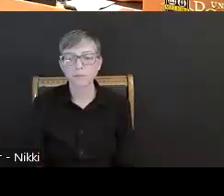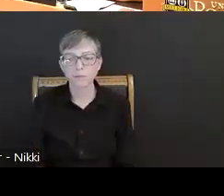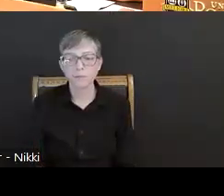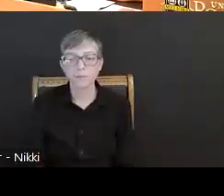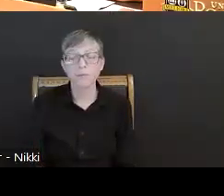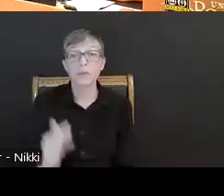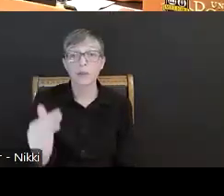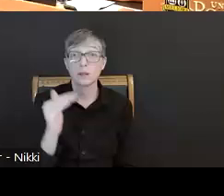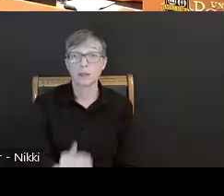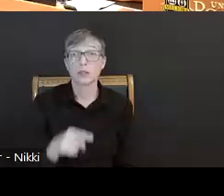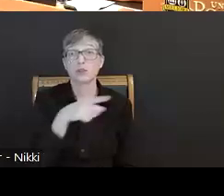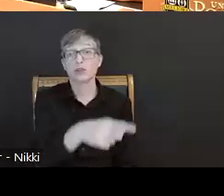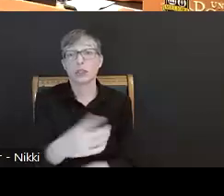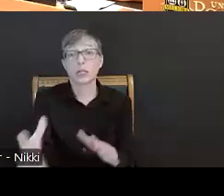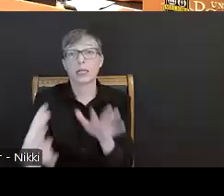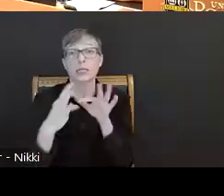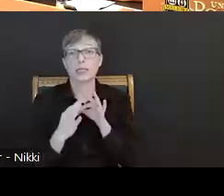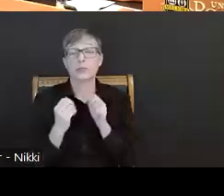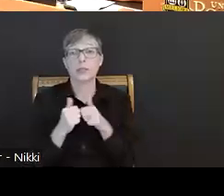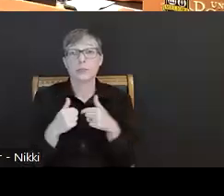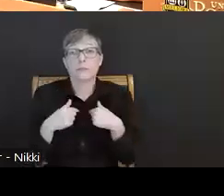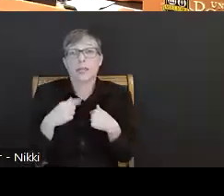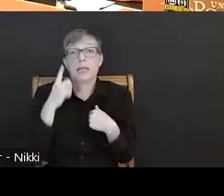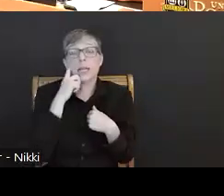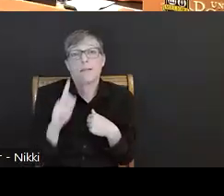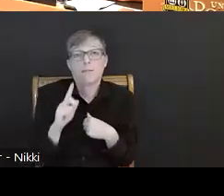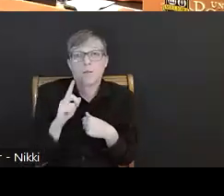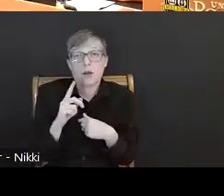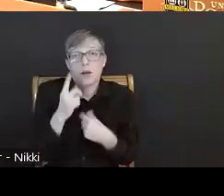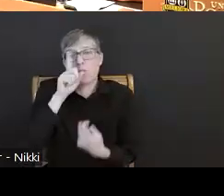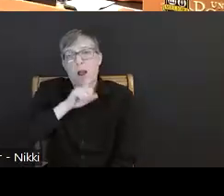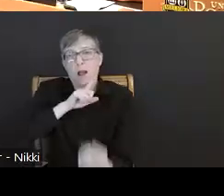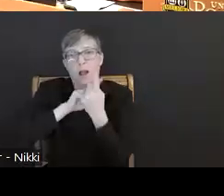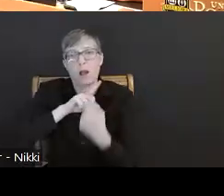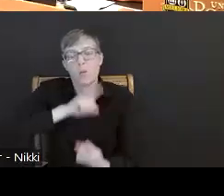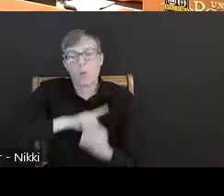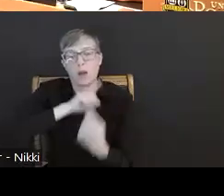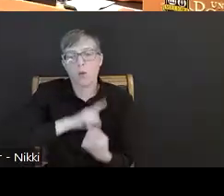of care for individual therapy she chose to do cognitive processing therapy with me to identify